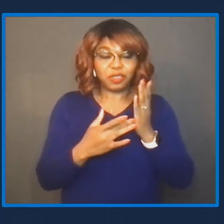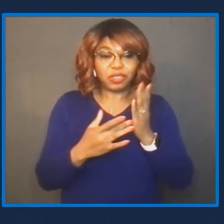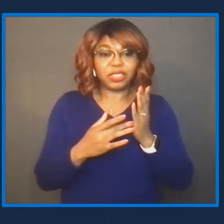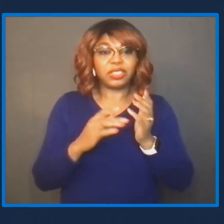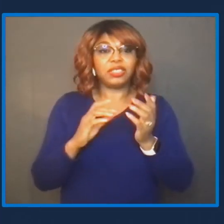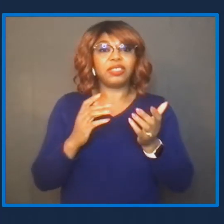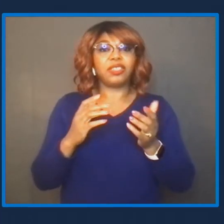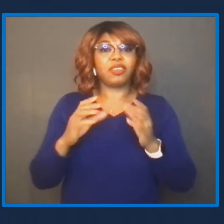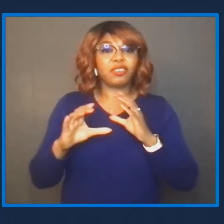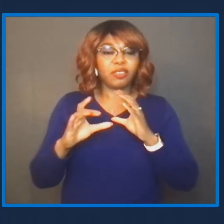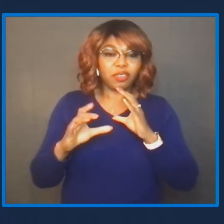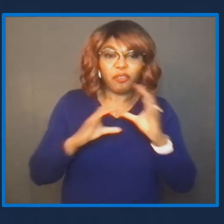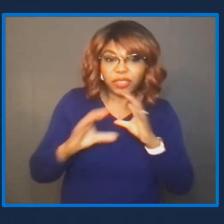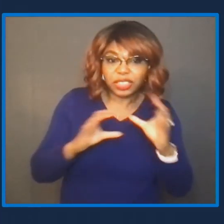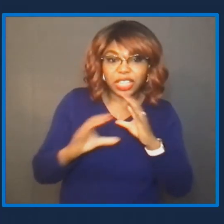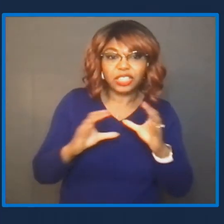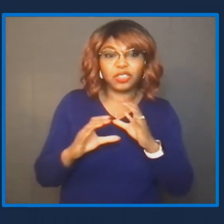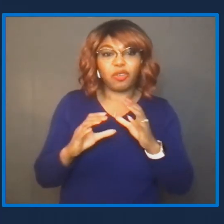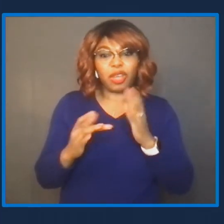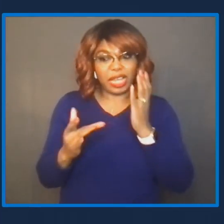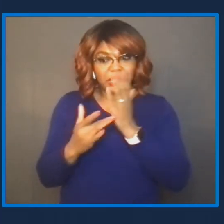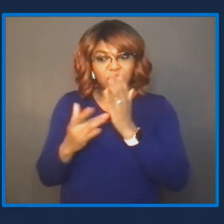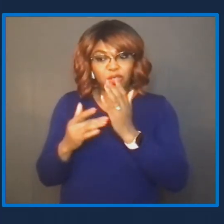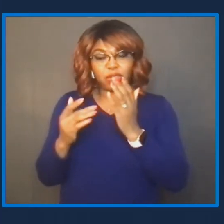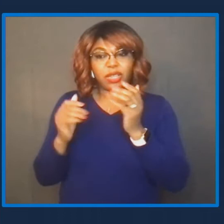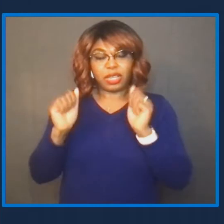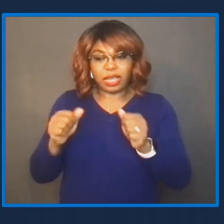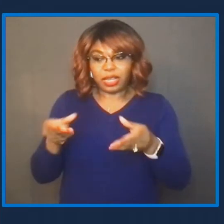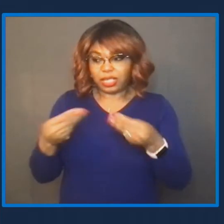about how technology can enable us as disabled people in the workplace.